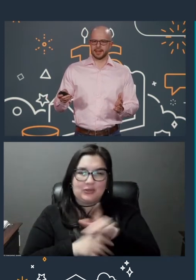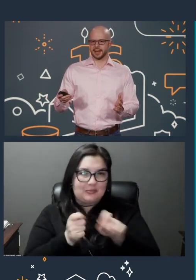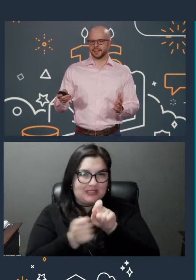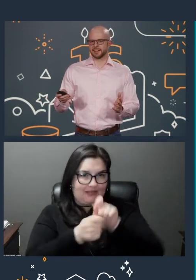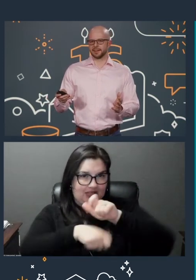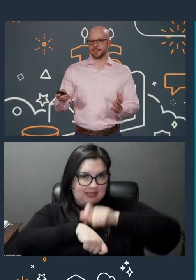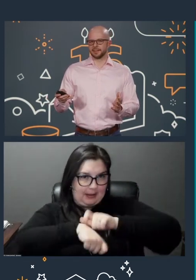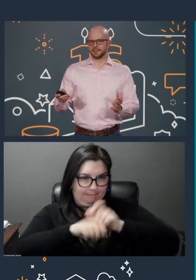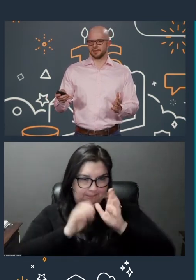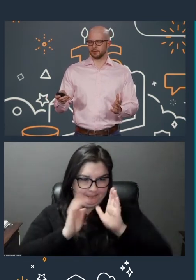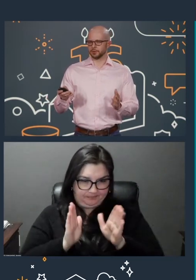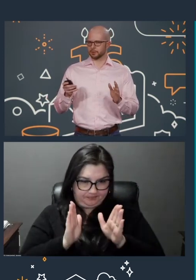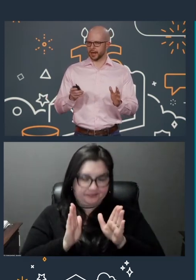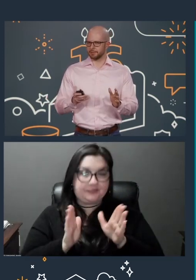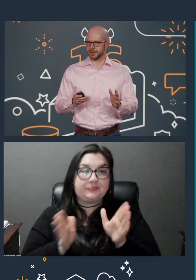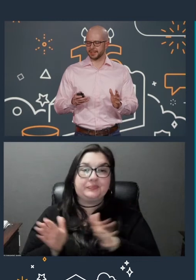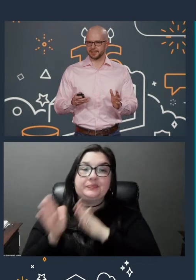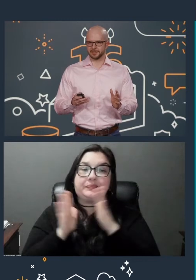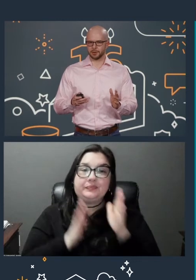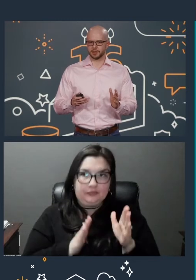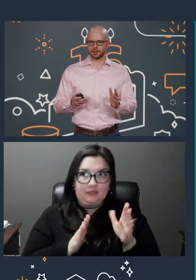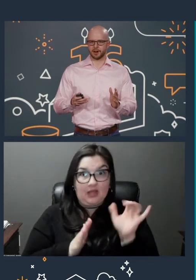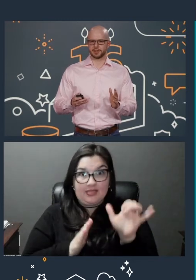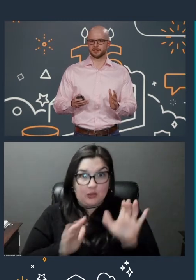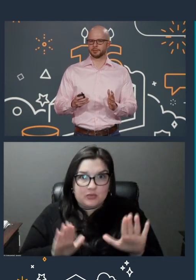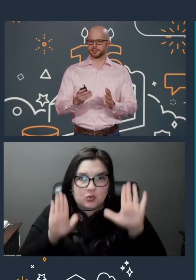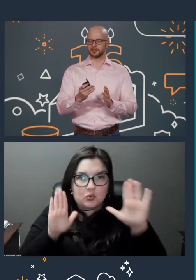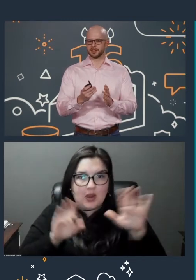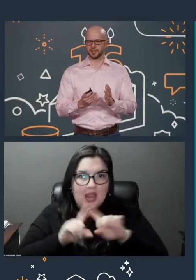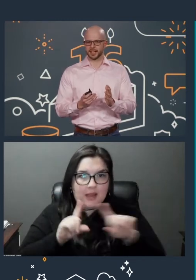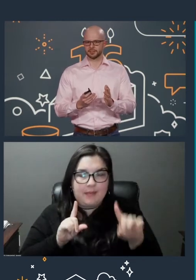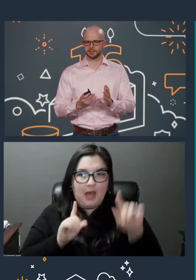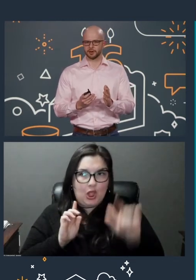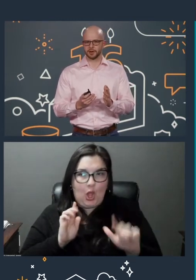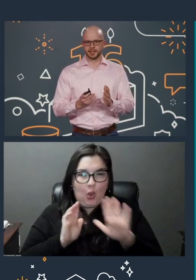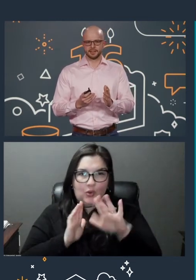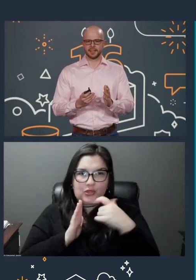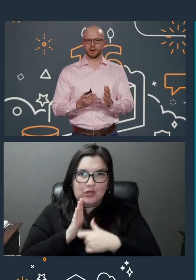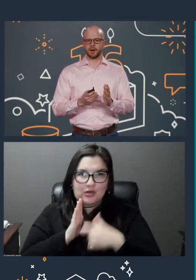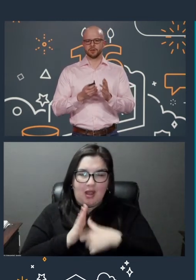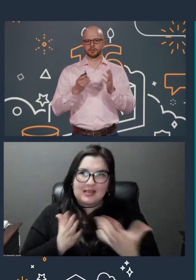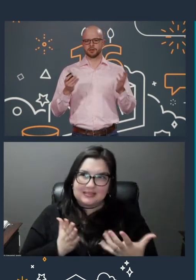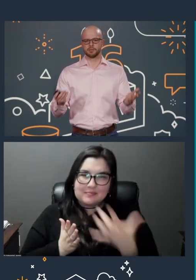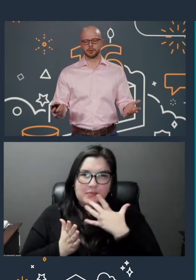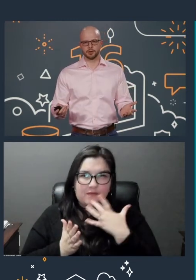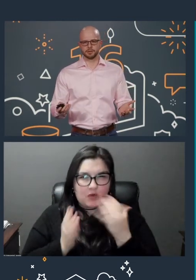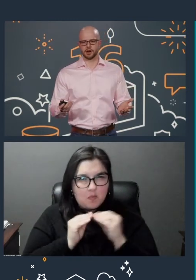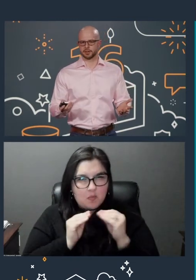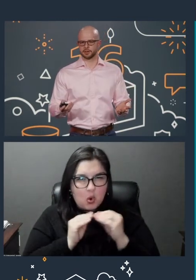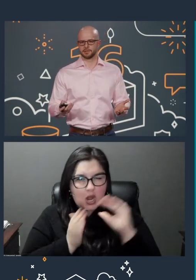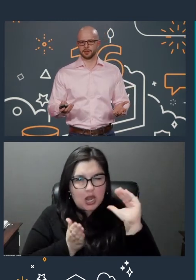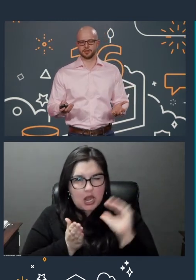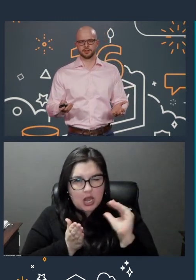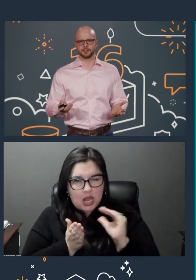And this was great, but it didn't lower their costs as much as they'd like. So they also moved non-current versions